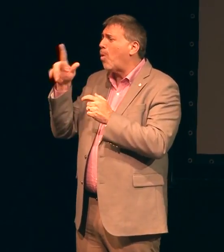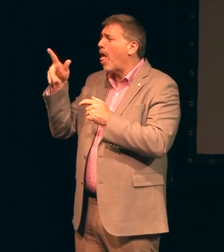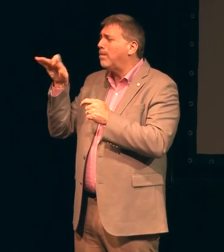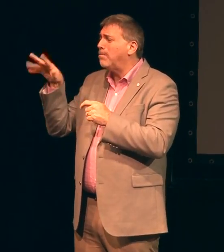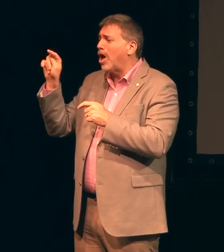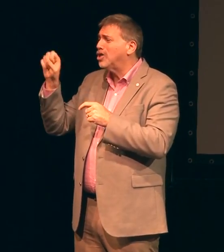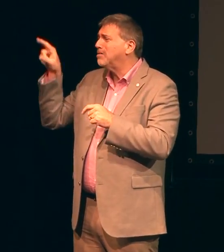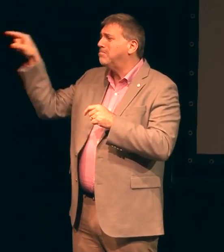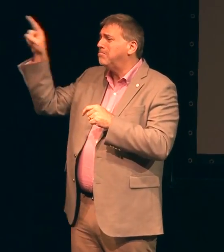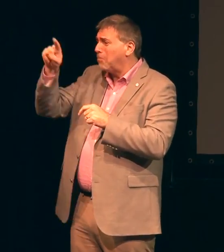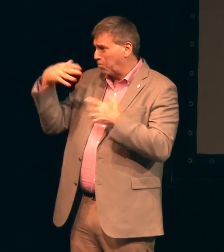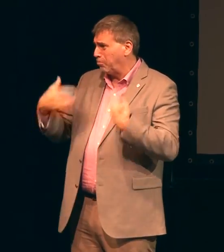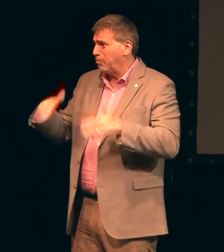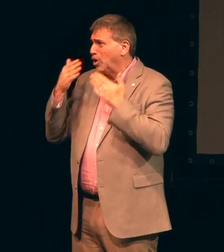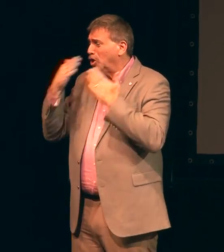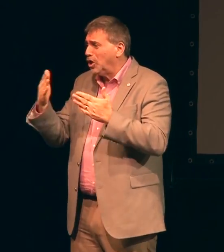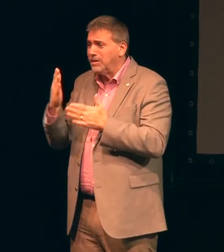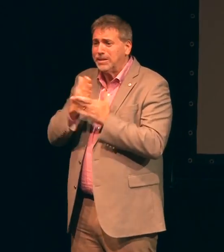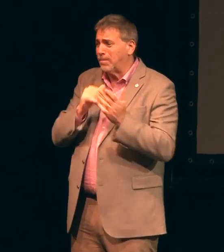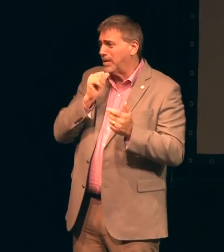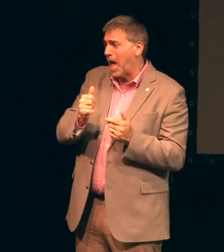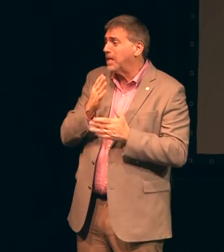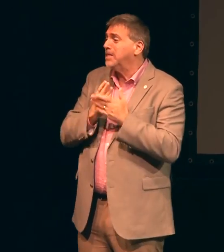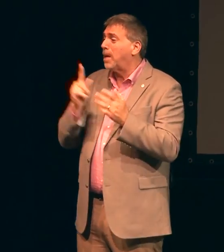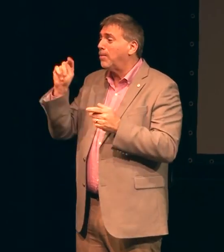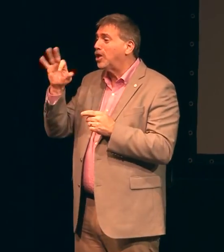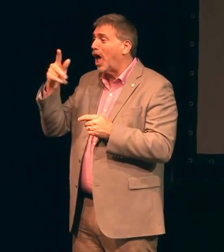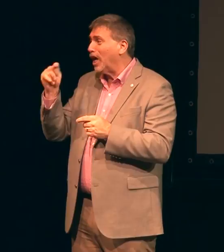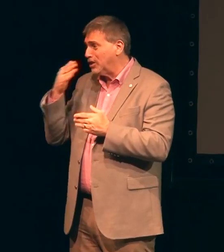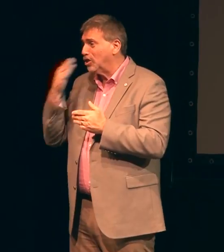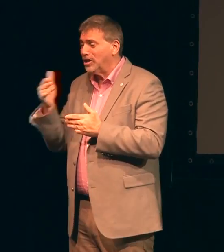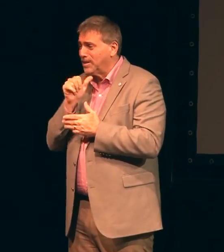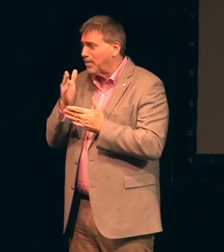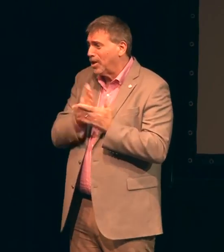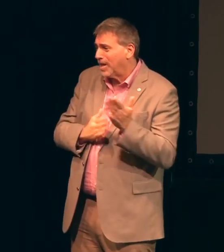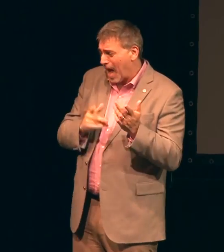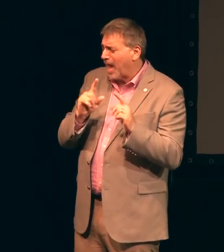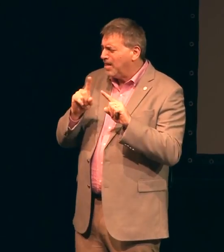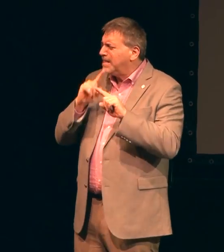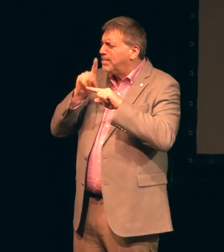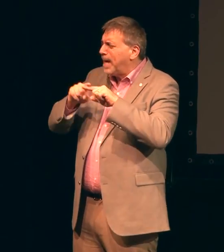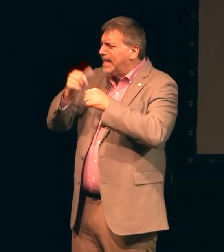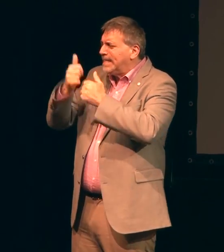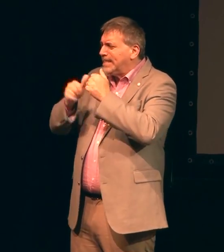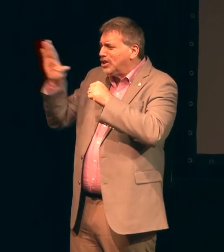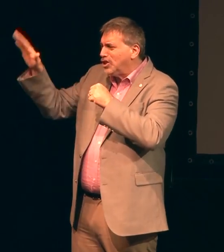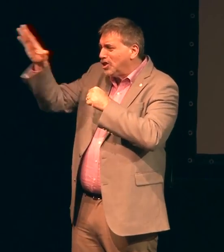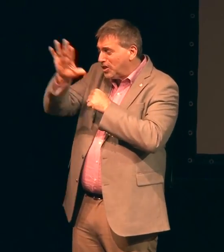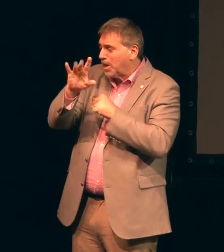you're right, some wall marts are doing a great job, some aren't, some targets are doing a great